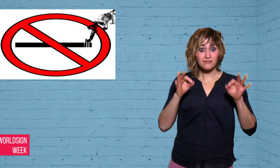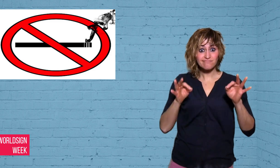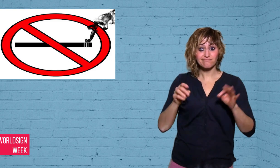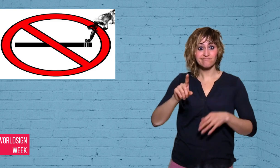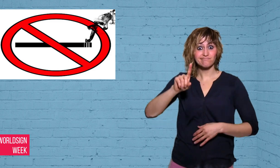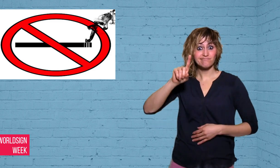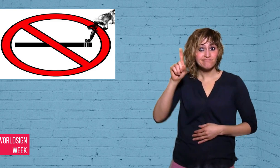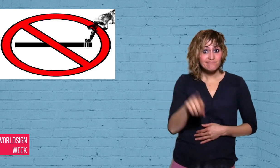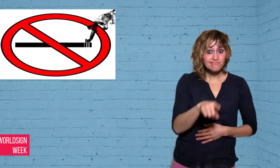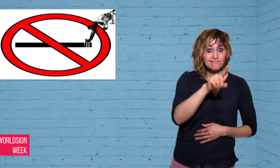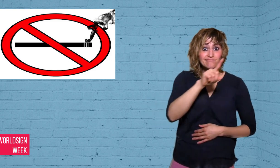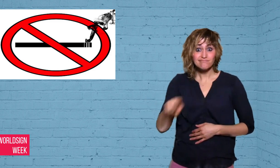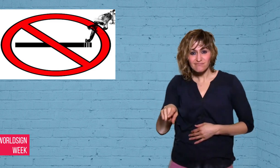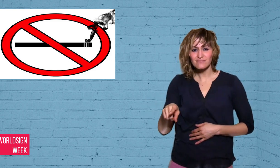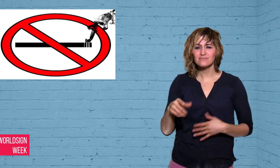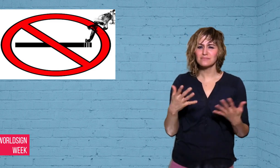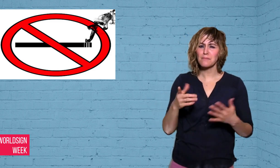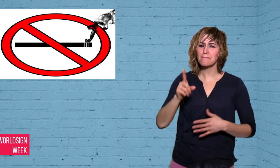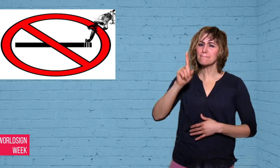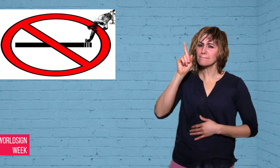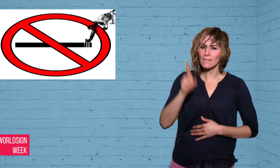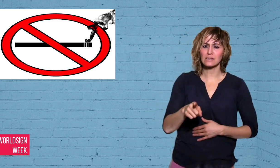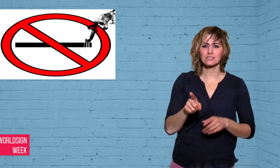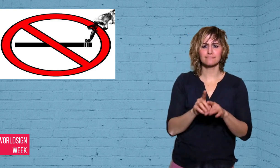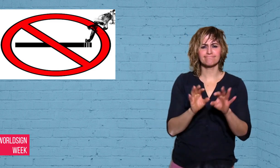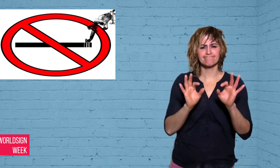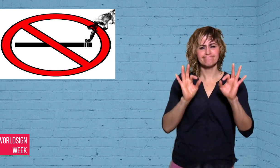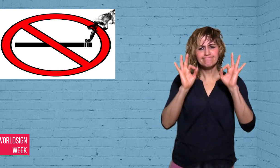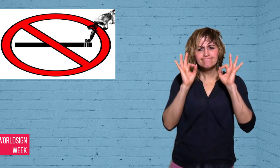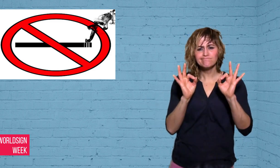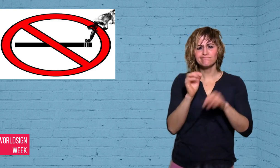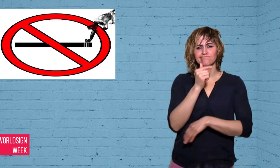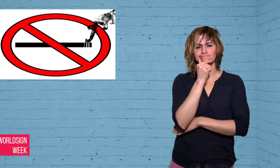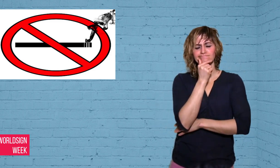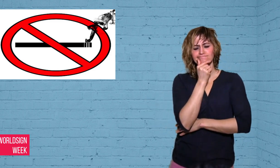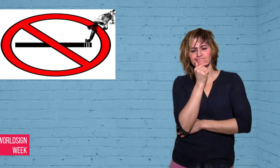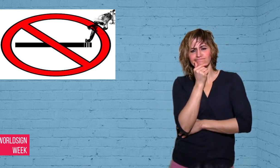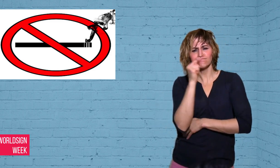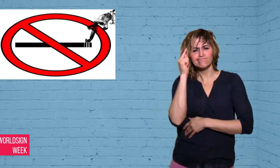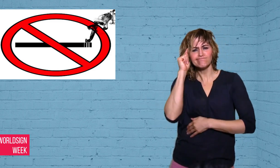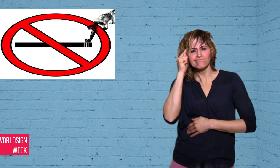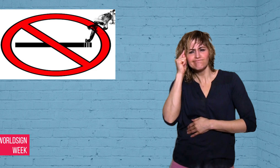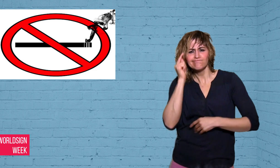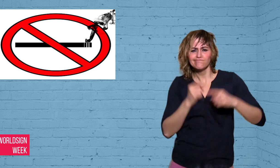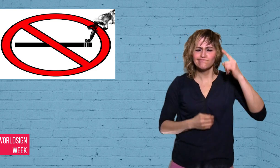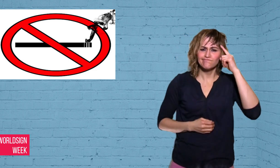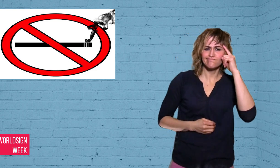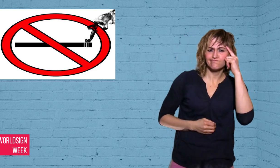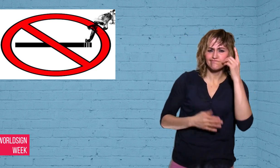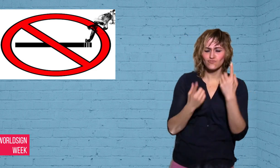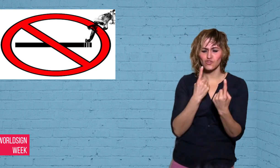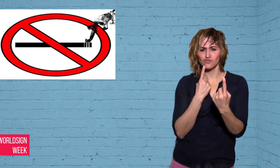In developed, capitalist, industrial